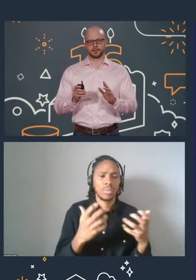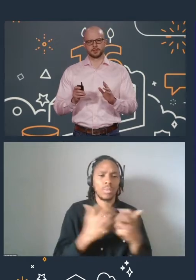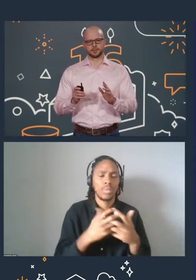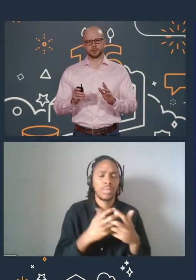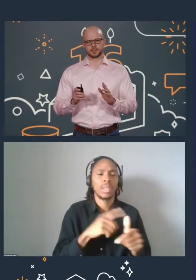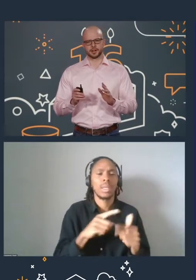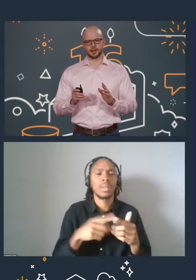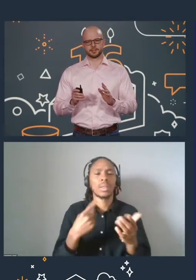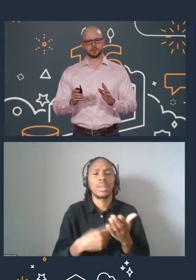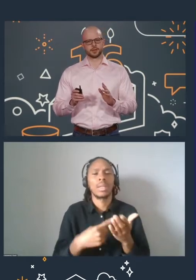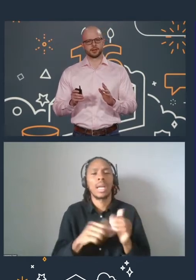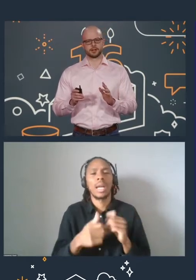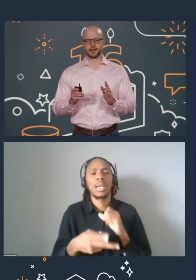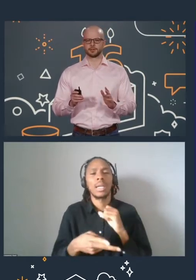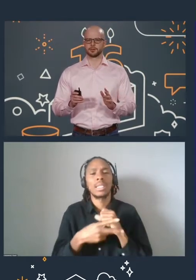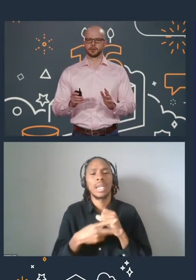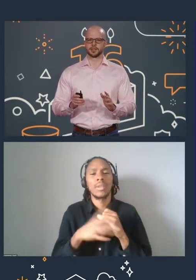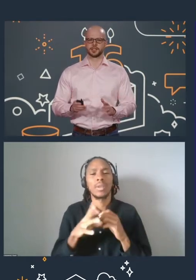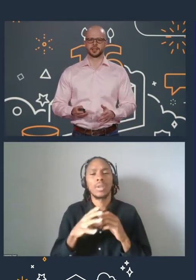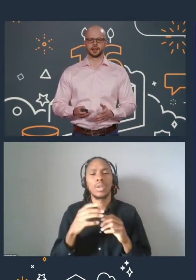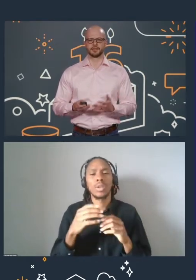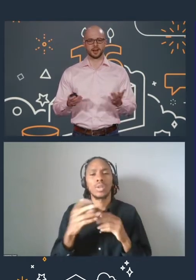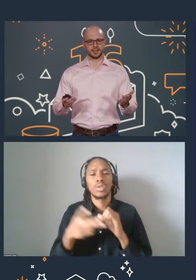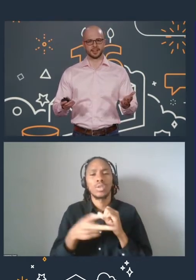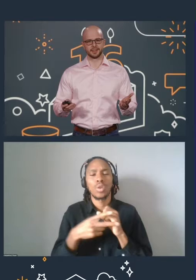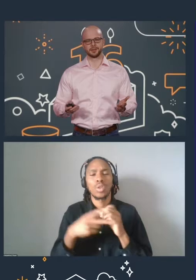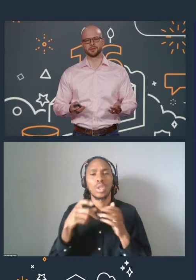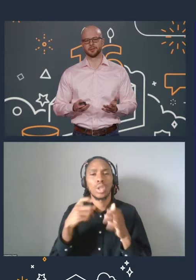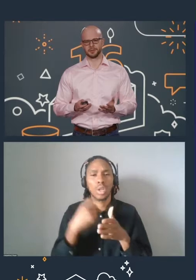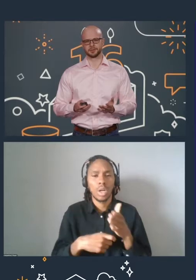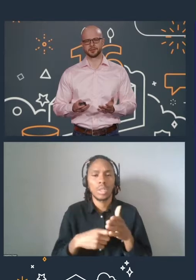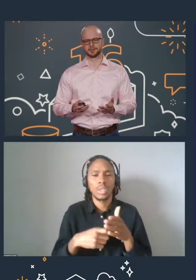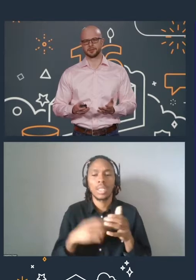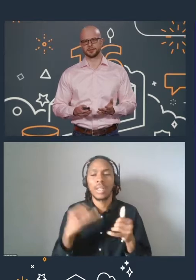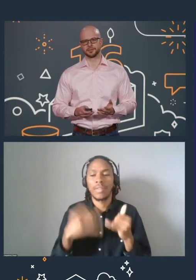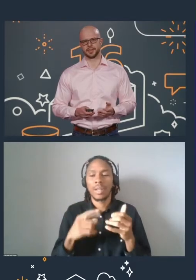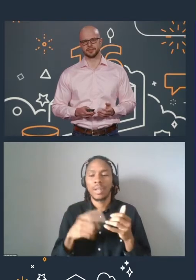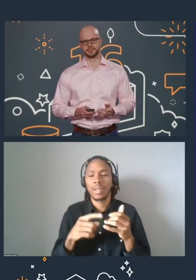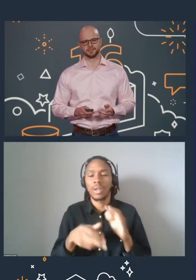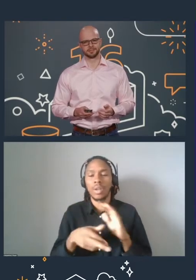on your storage costs with archival storage, and finally, we'll review some customer use cases.